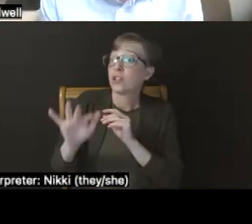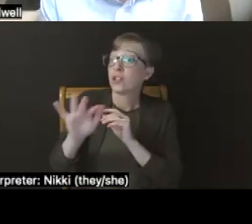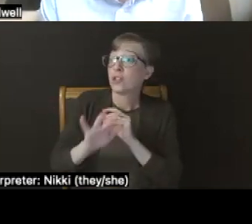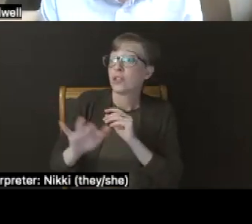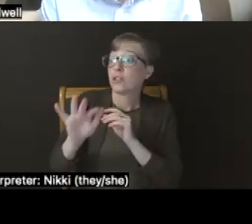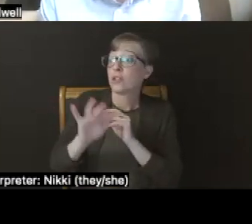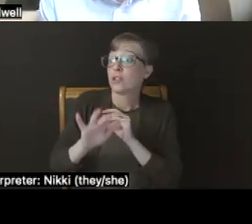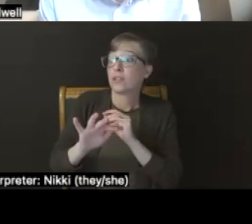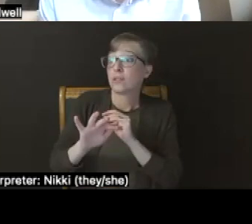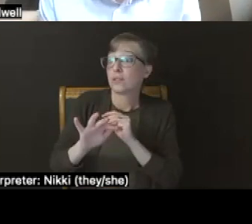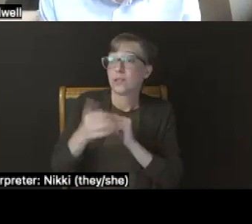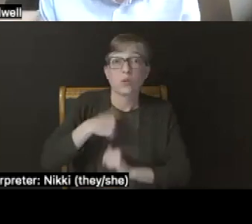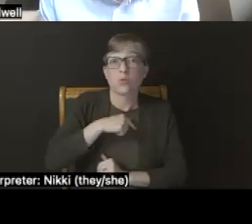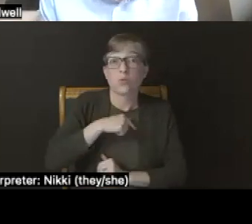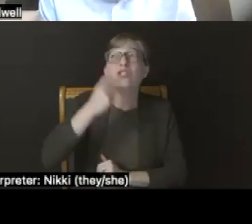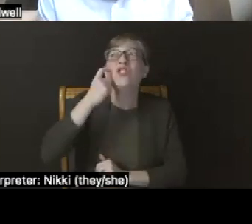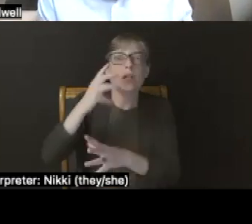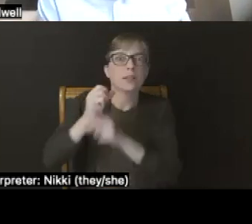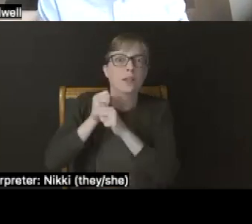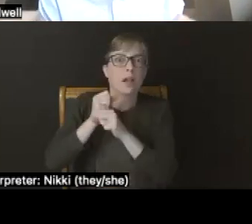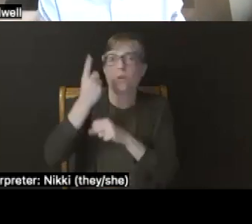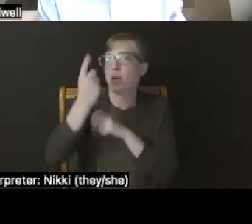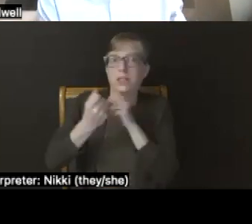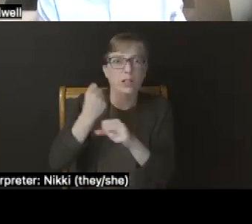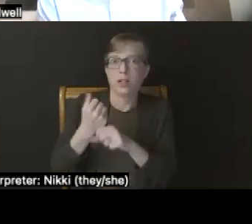So there's been some advance in research there.